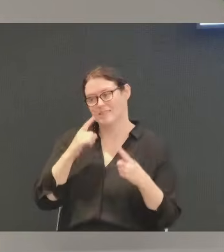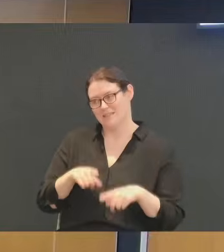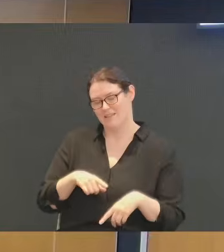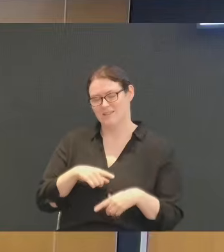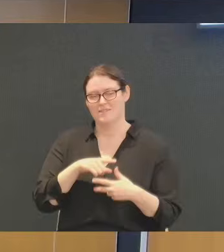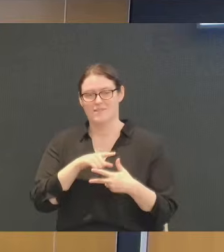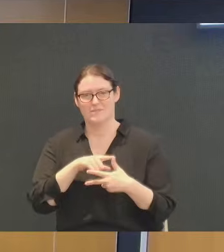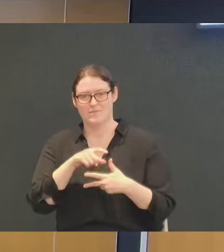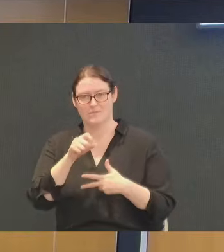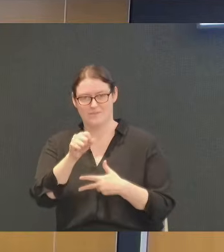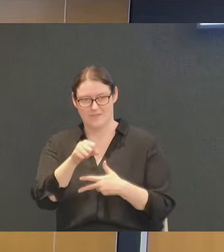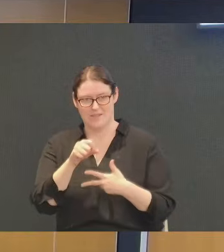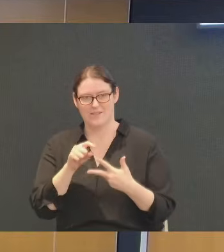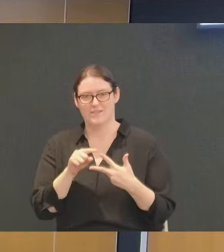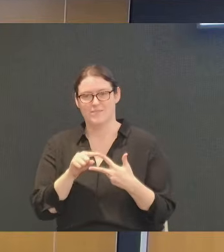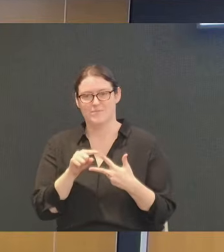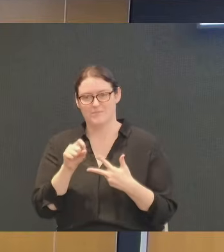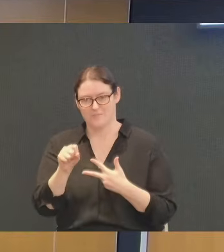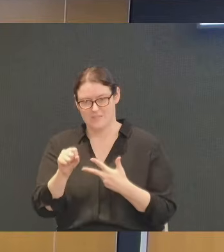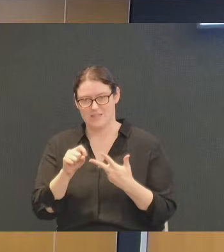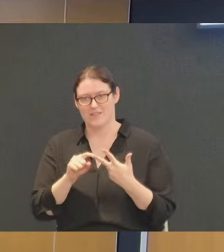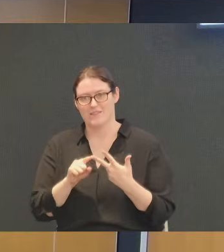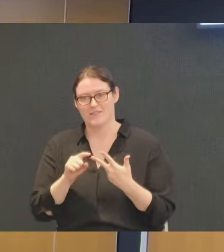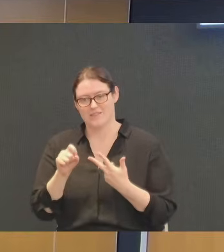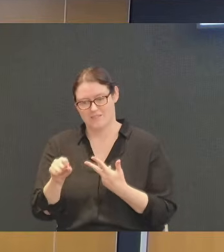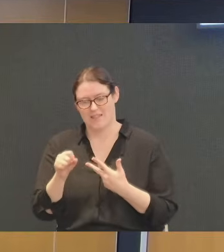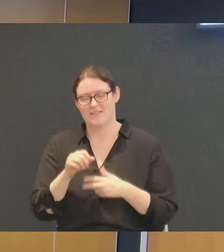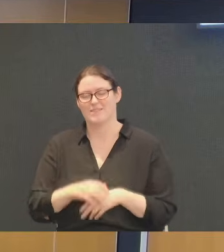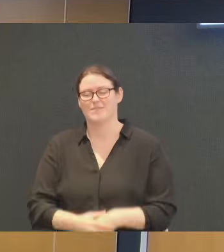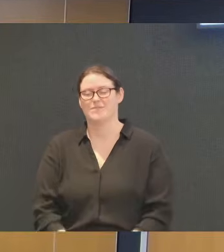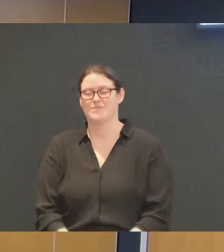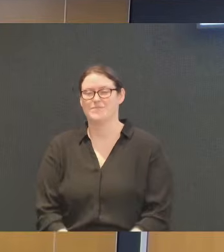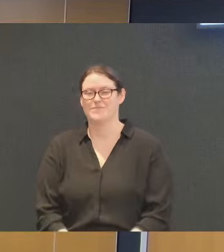Commissioner Summerow Dumas. Yes. Commissioner Reece. Yes. Commissioner Driehaus. Yes. Thank you